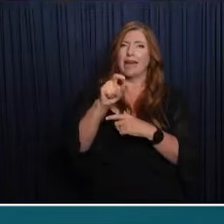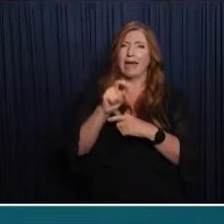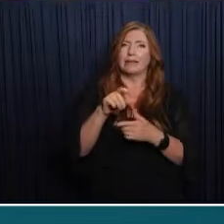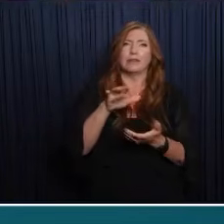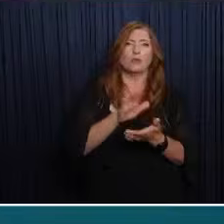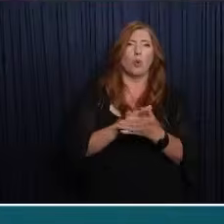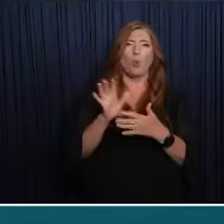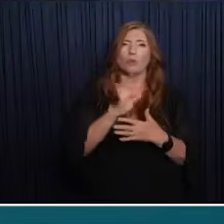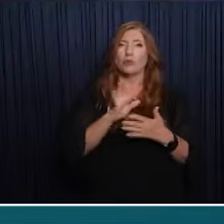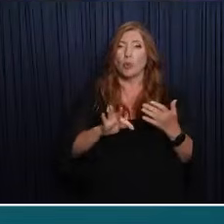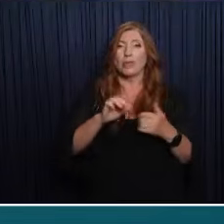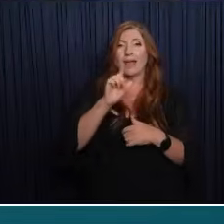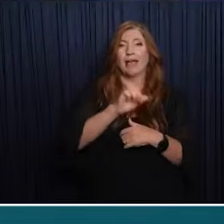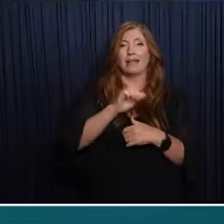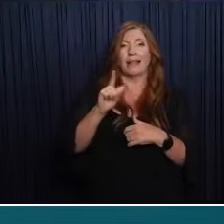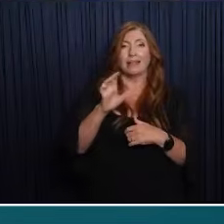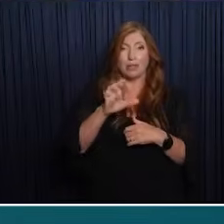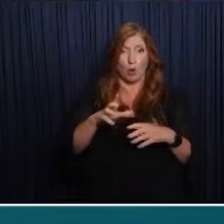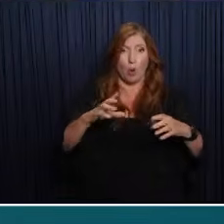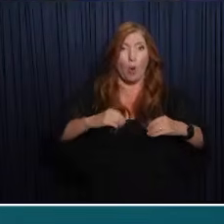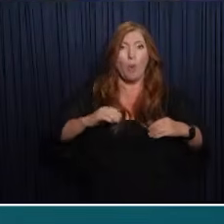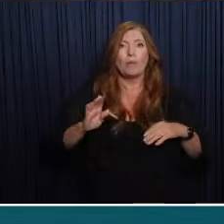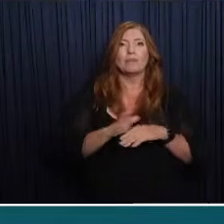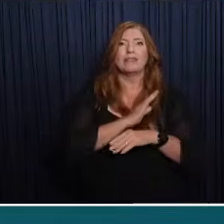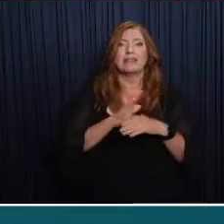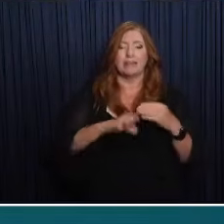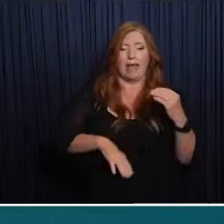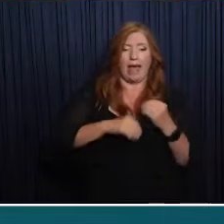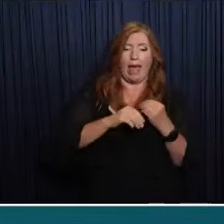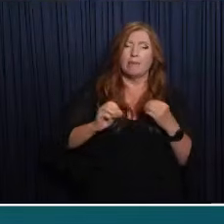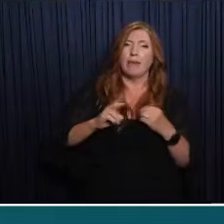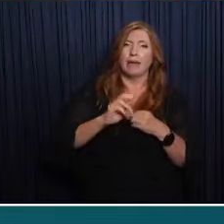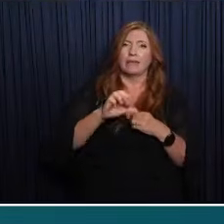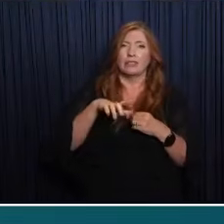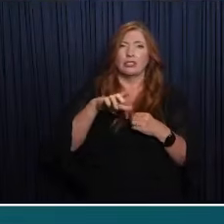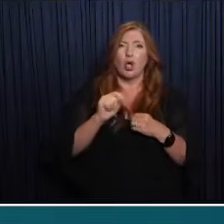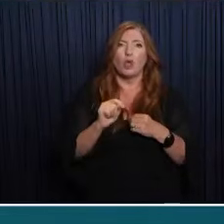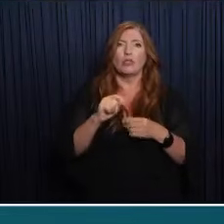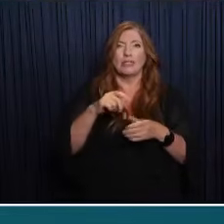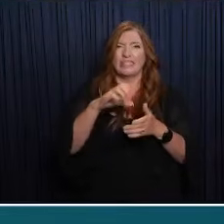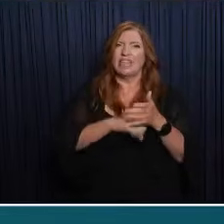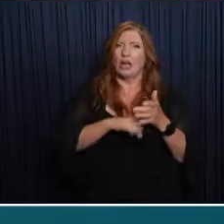FOR THE REPUBLICAN PARTY WILL. THEY WERE GOOD FOR EVERYBODY.